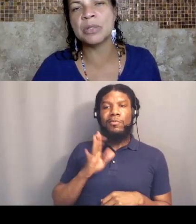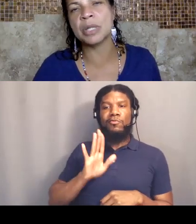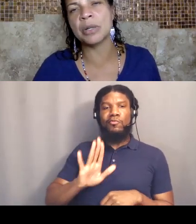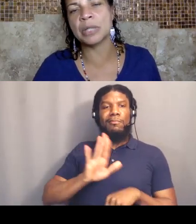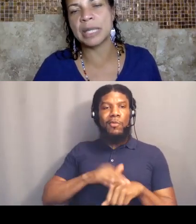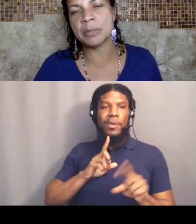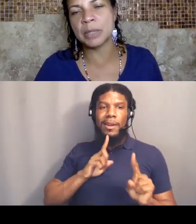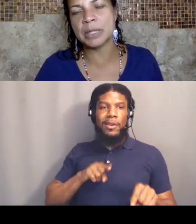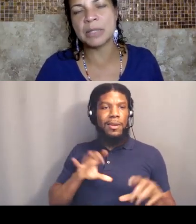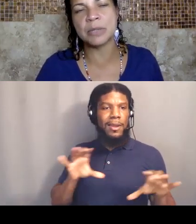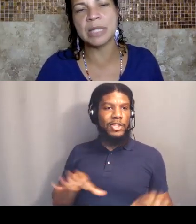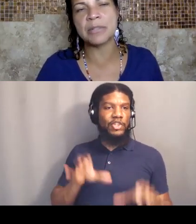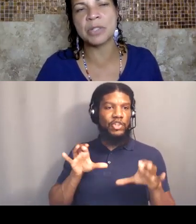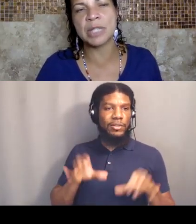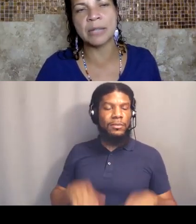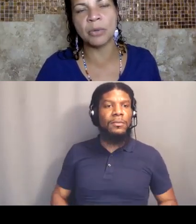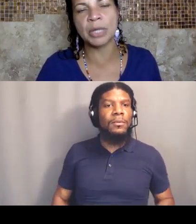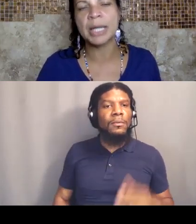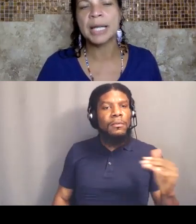you can go to endpoliceassociations.org.